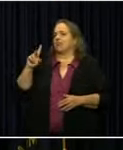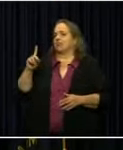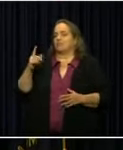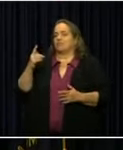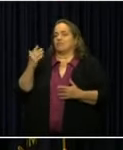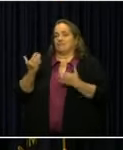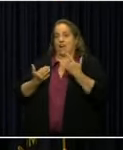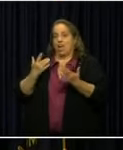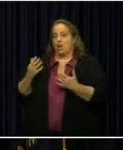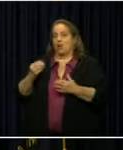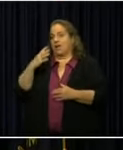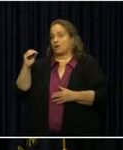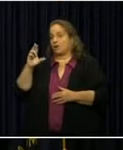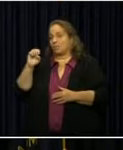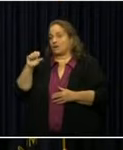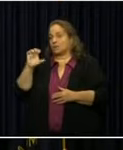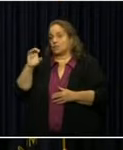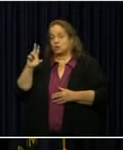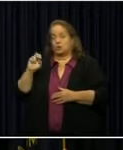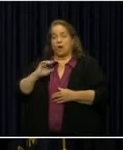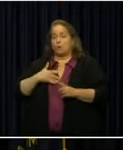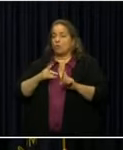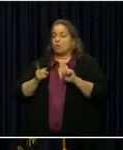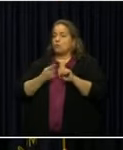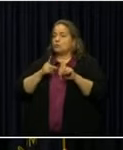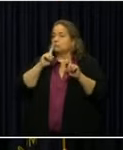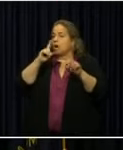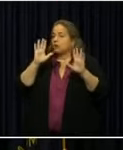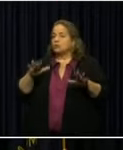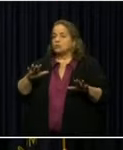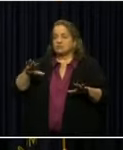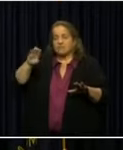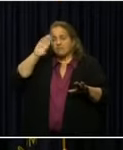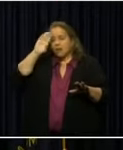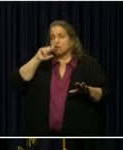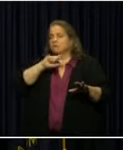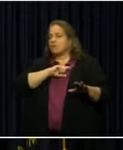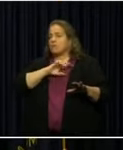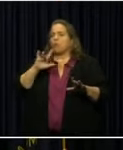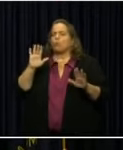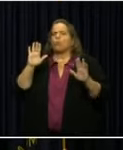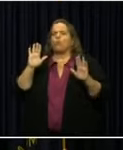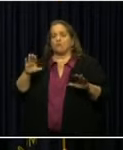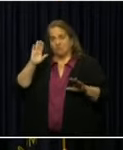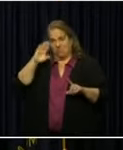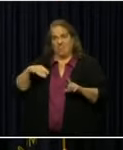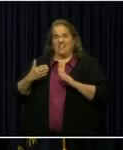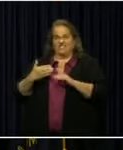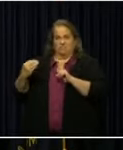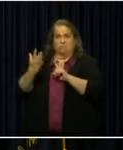AMAZING, RECOGNIZING THOSE HEROS THAT ARE OUT THERE, ESPECIALLY THOSE ON THE FRONTLINES.